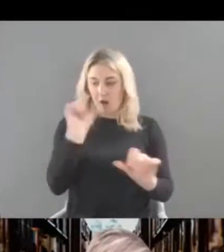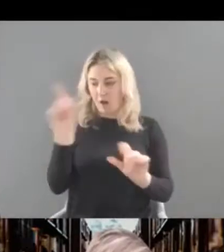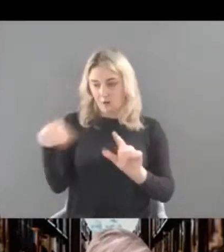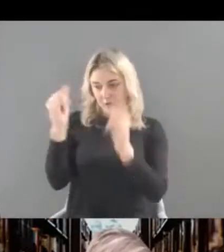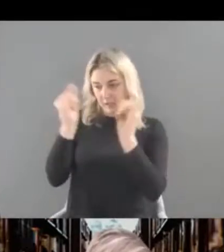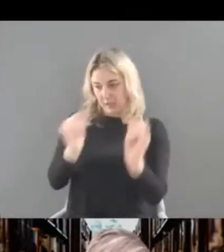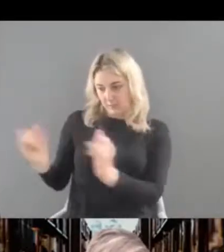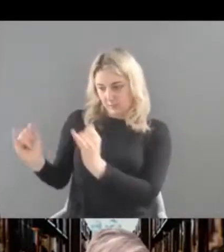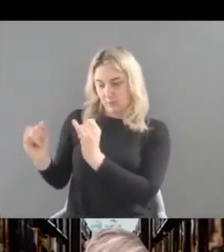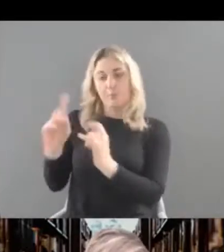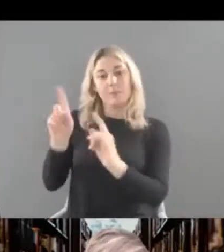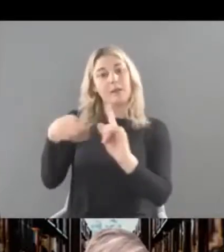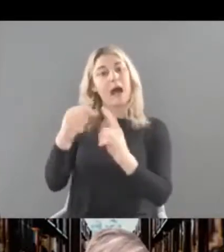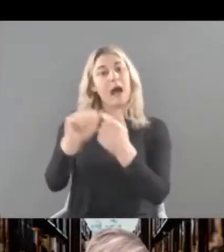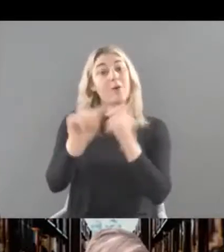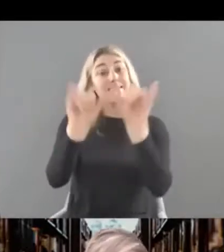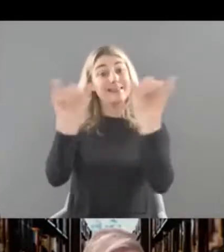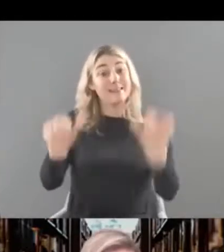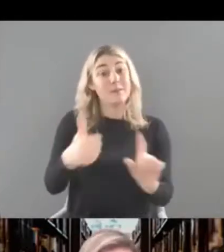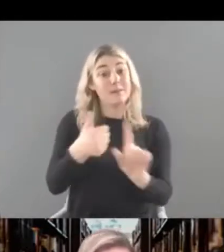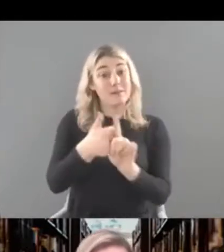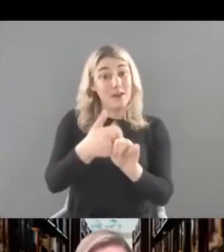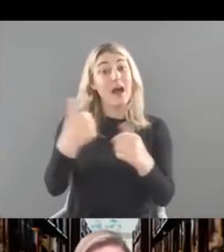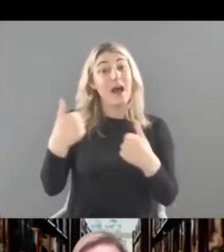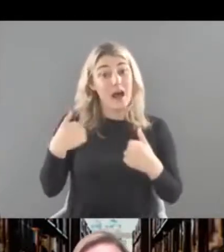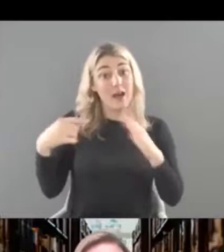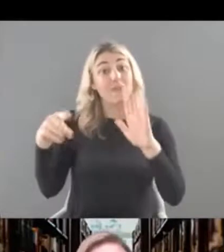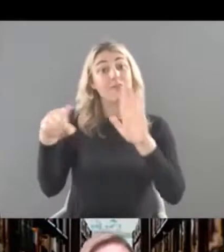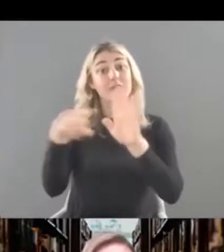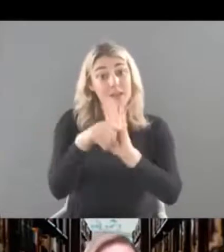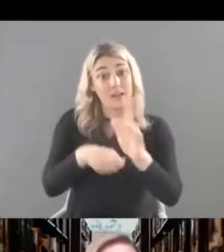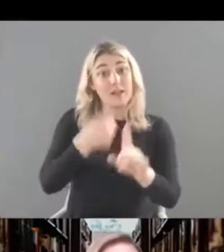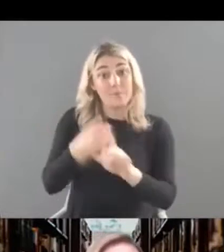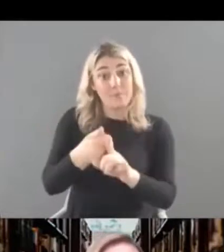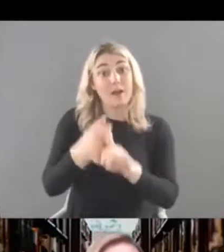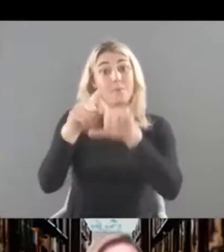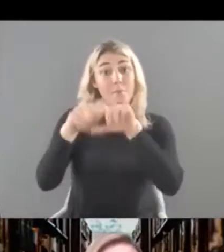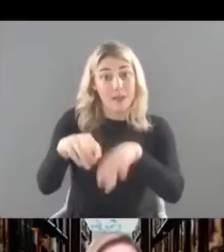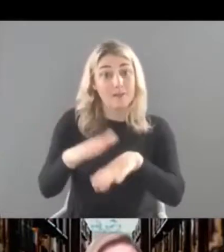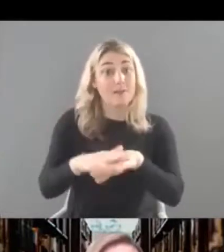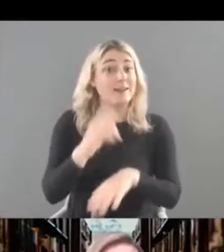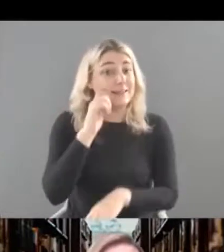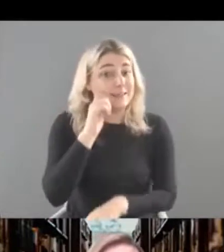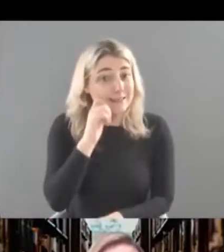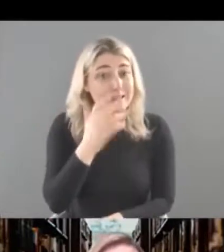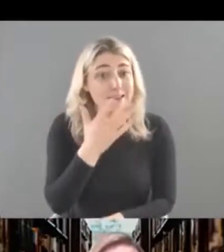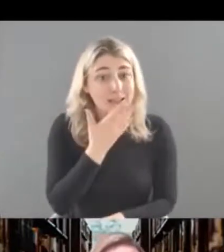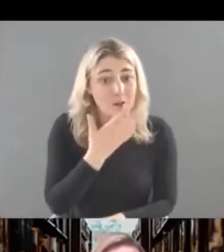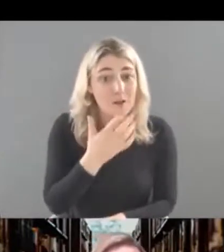negative impacts for people based on something like skin tone. That that there is various issues that really,